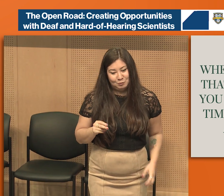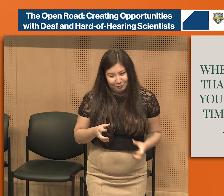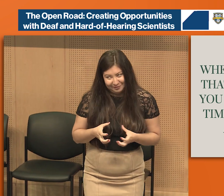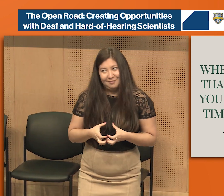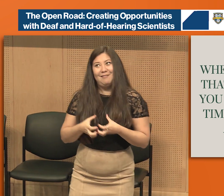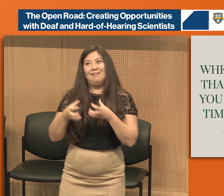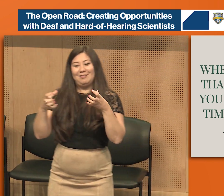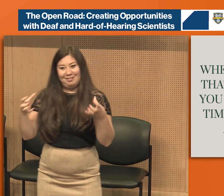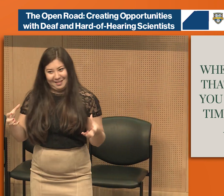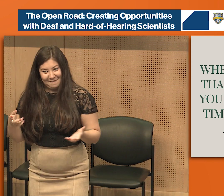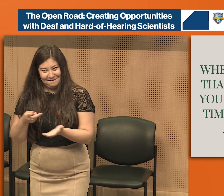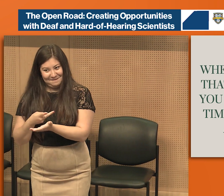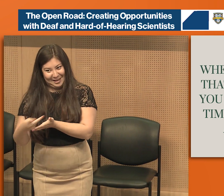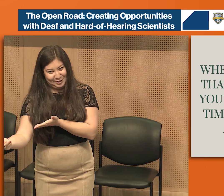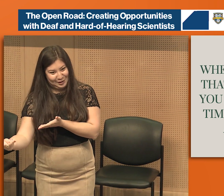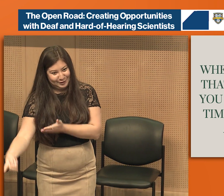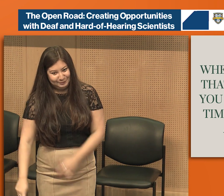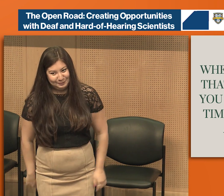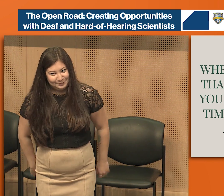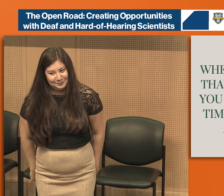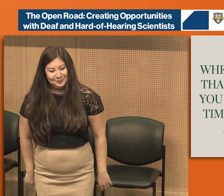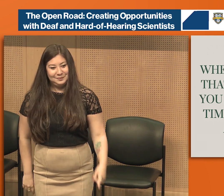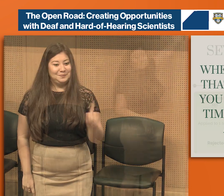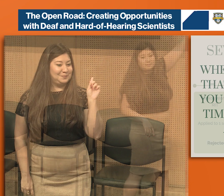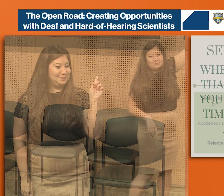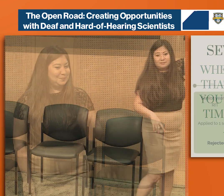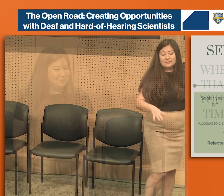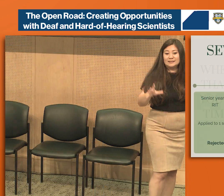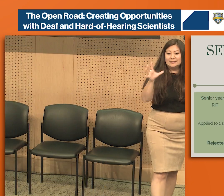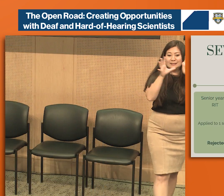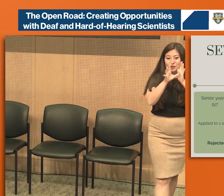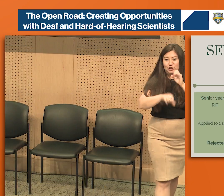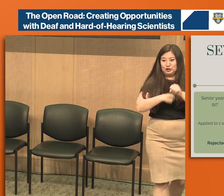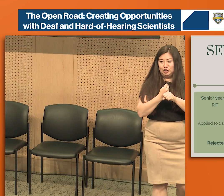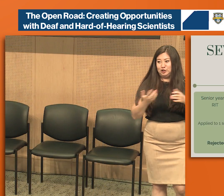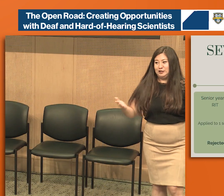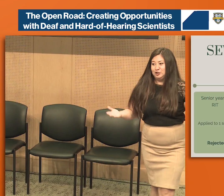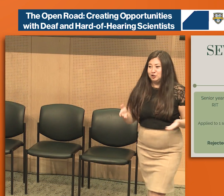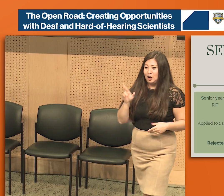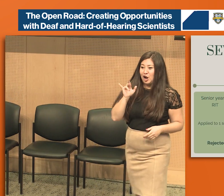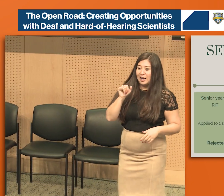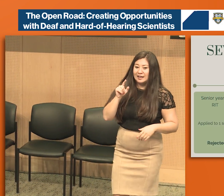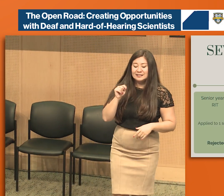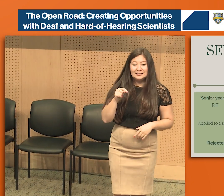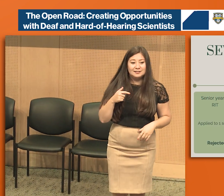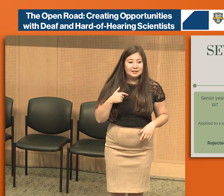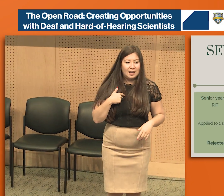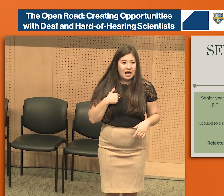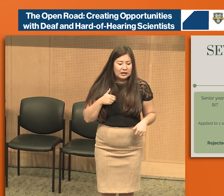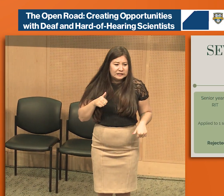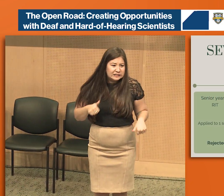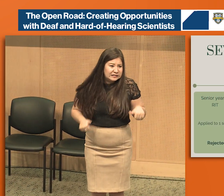I did go through quite a number of failures. My senior year here at RIT,